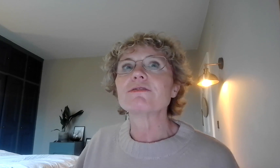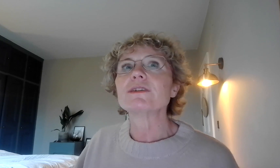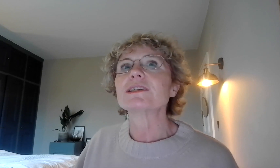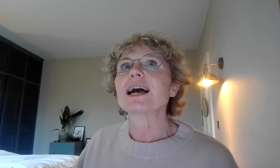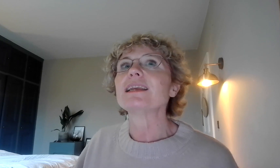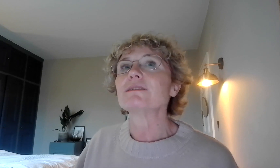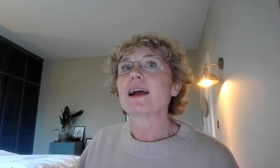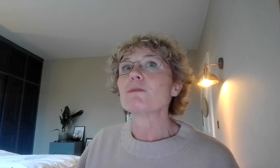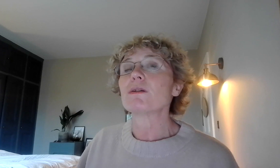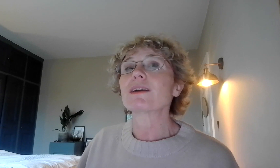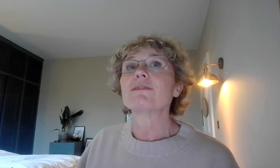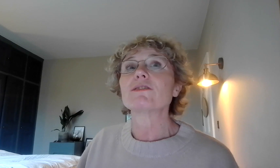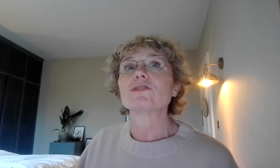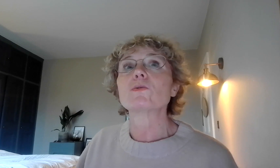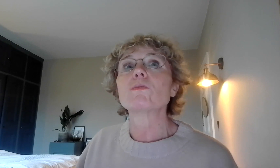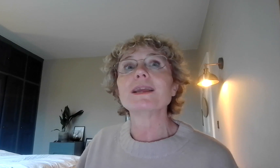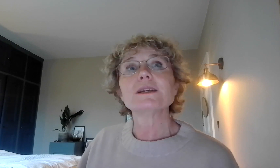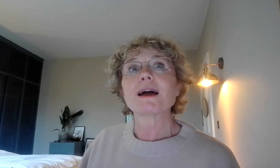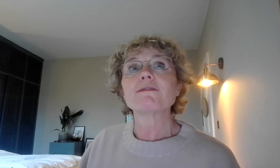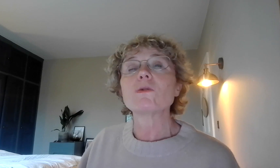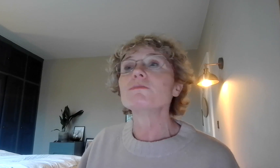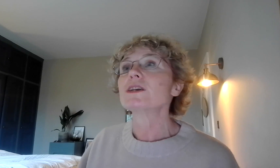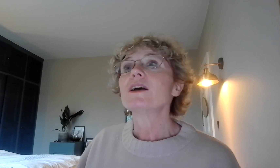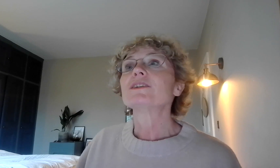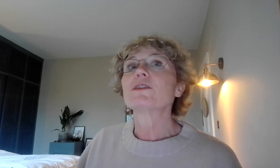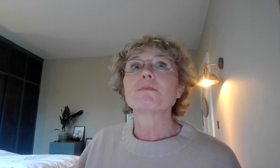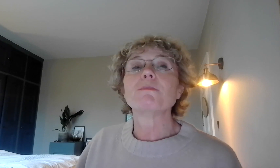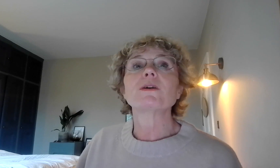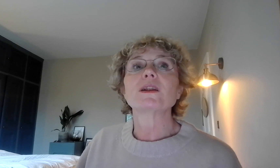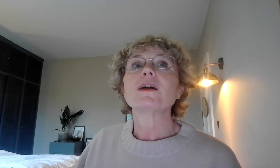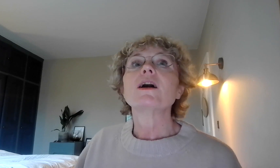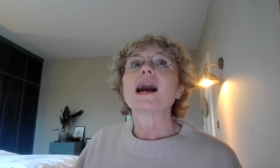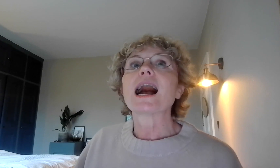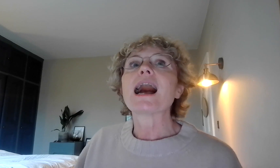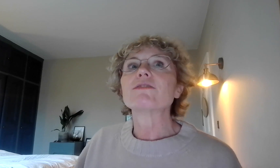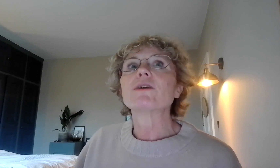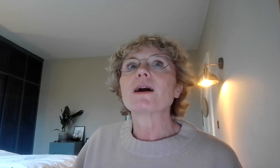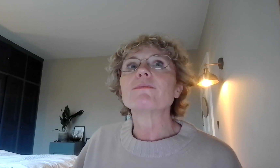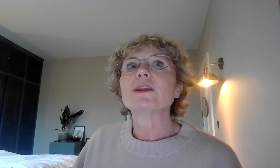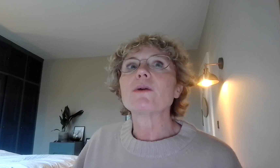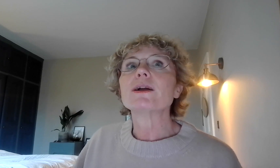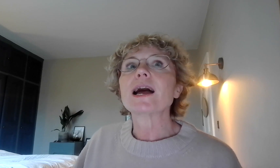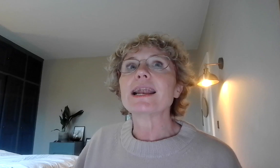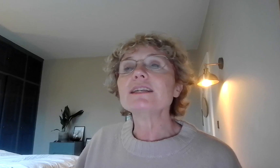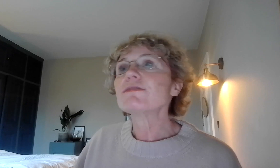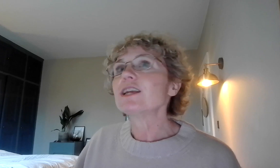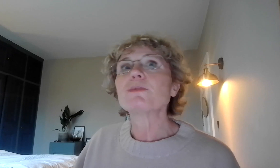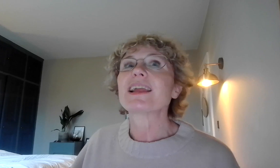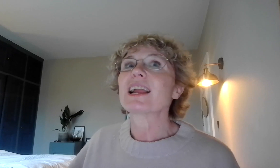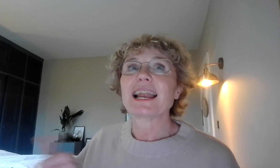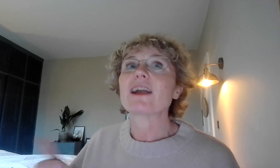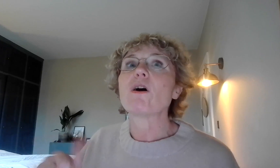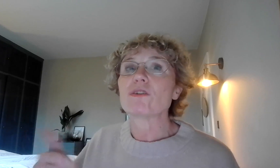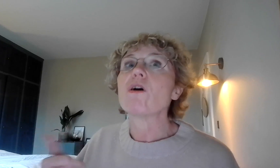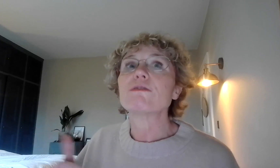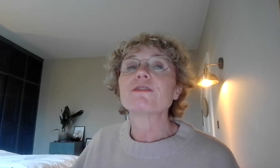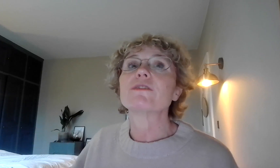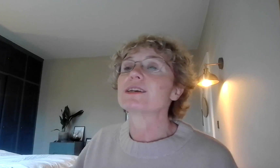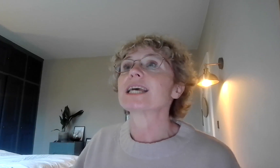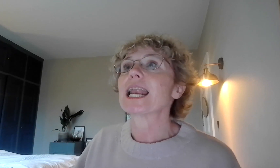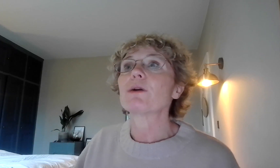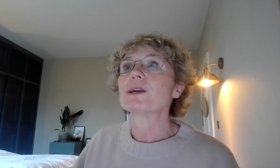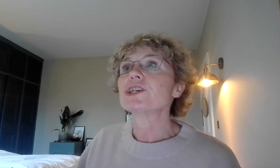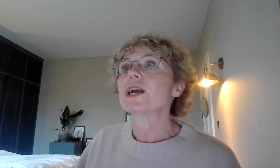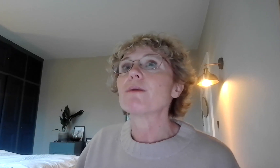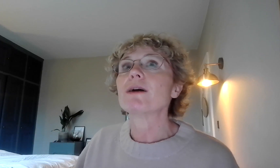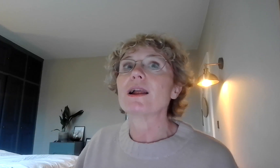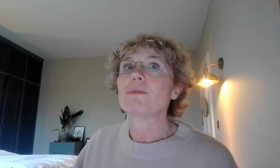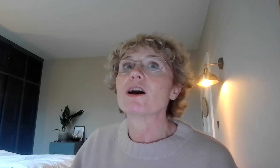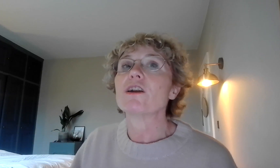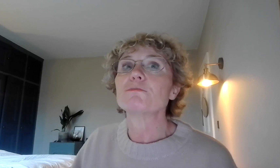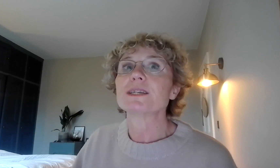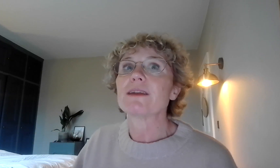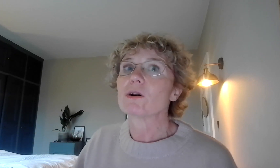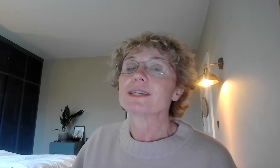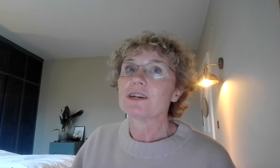difference, and is available kind of across all media platforms so that people can have, you know, an interface where they can click on or off for sign language with 100% content